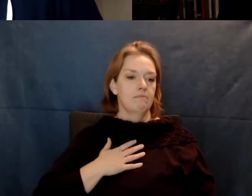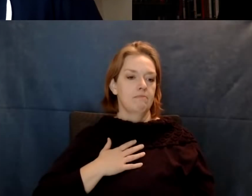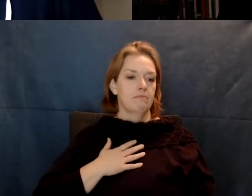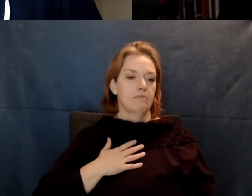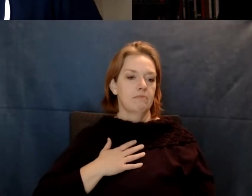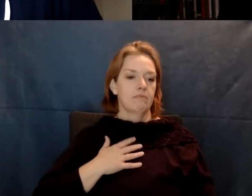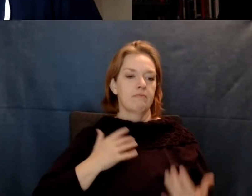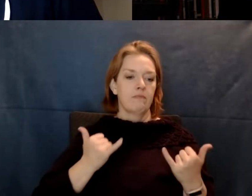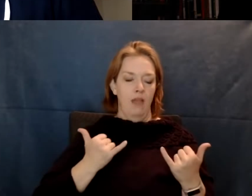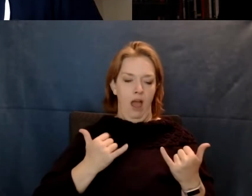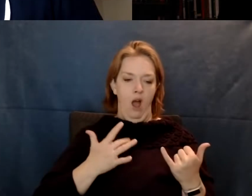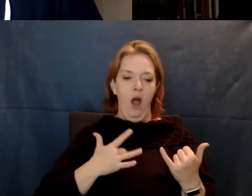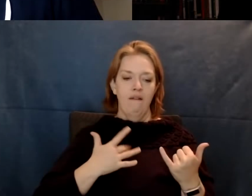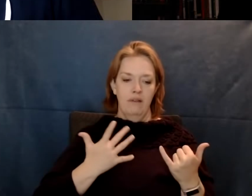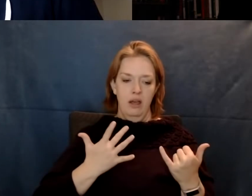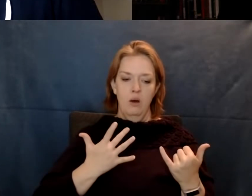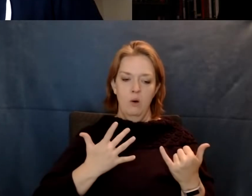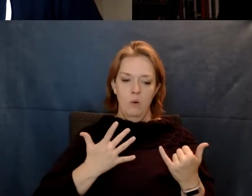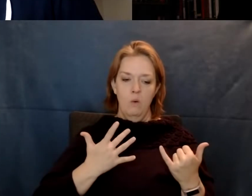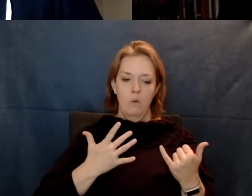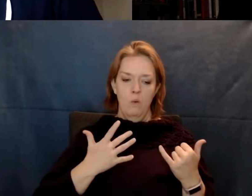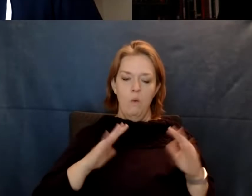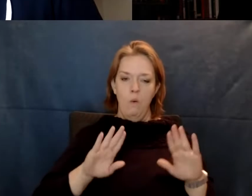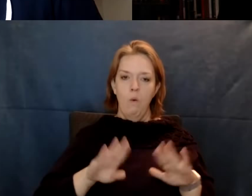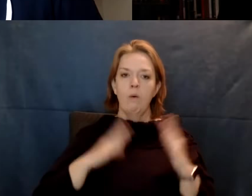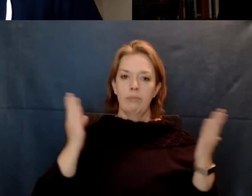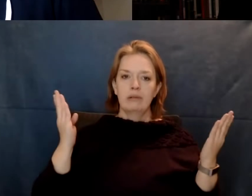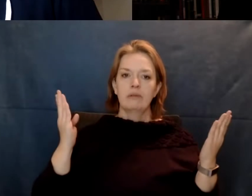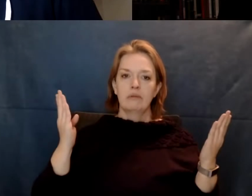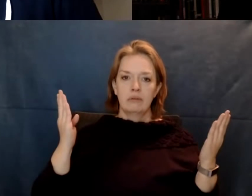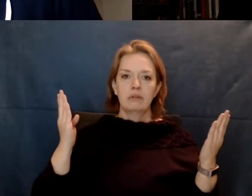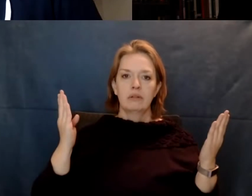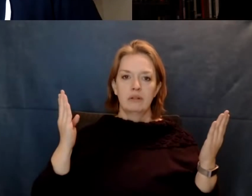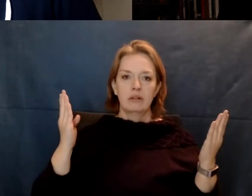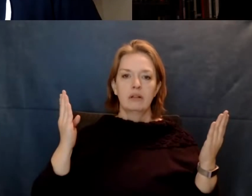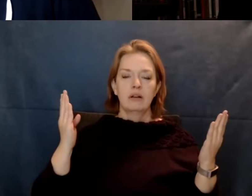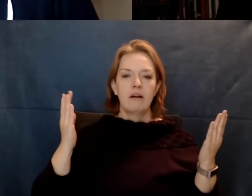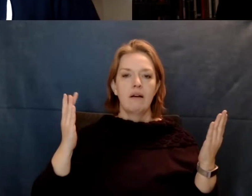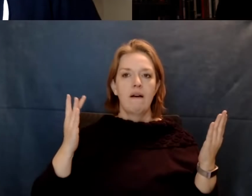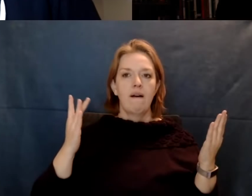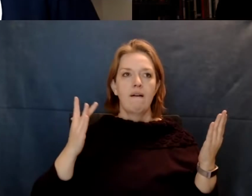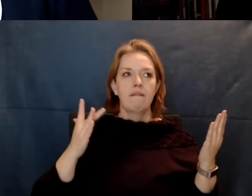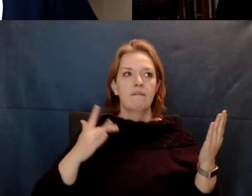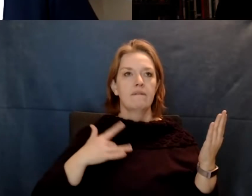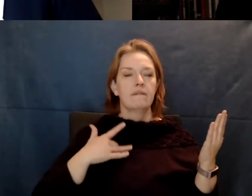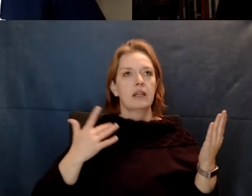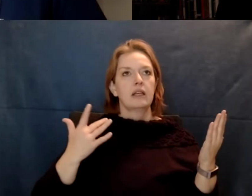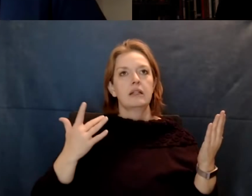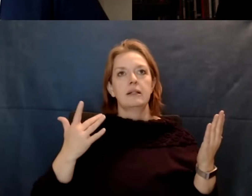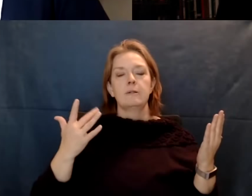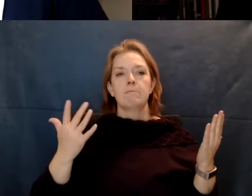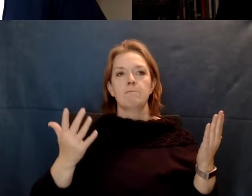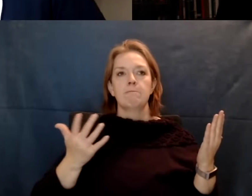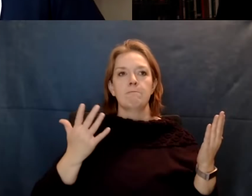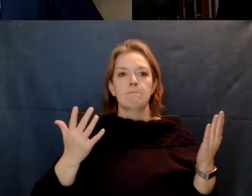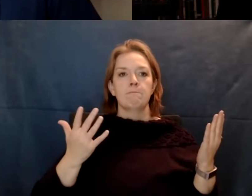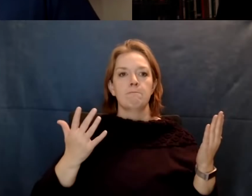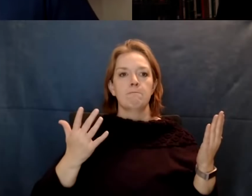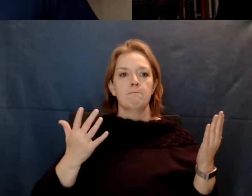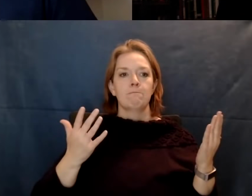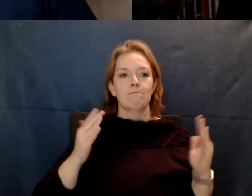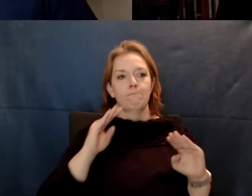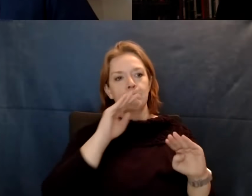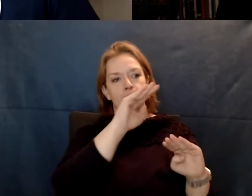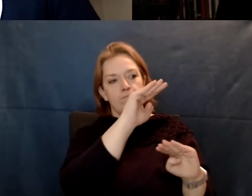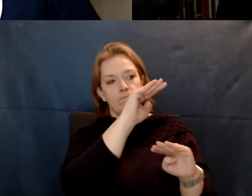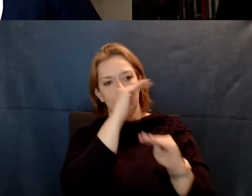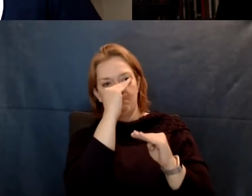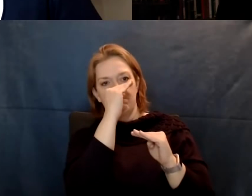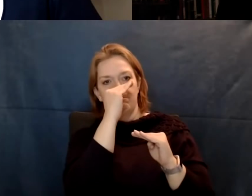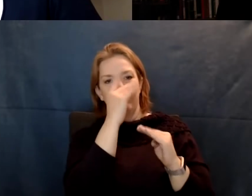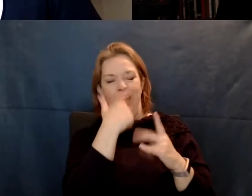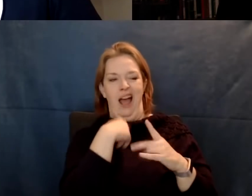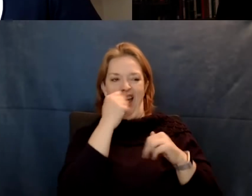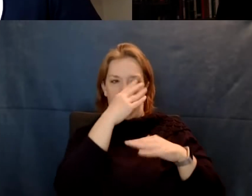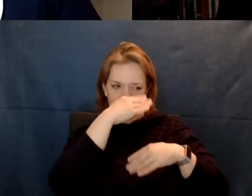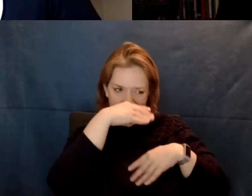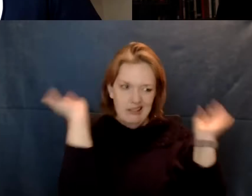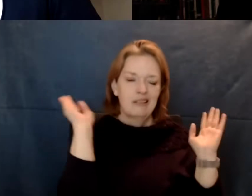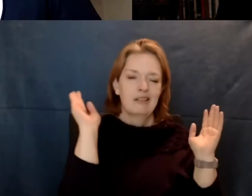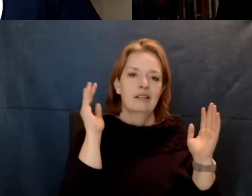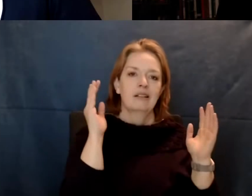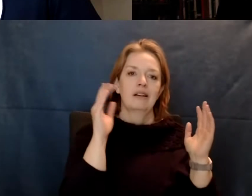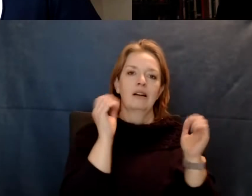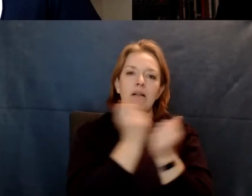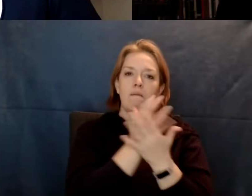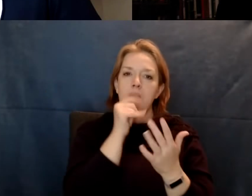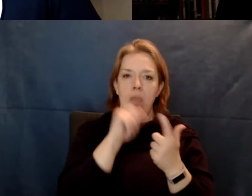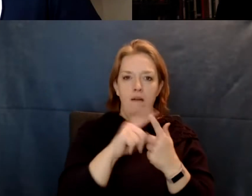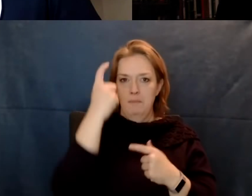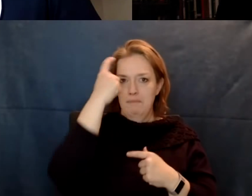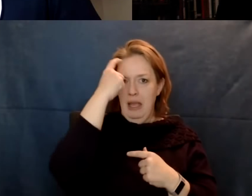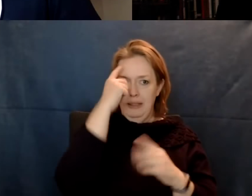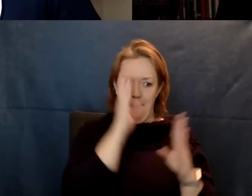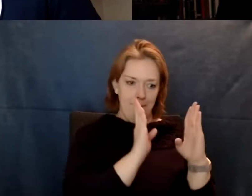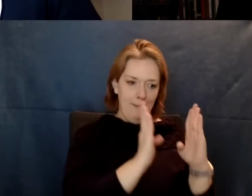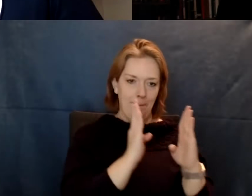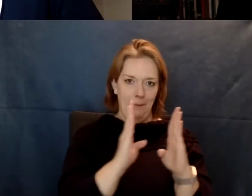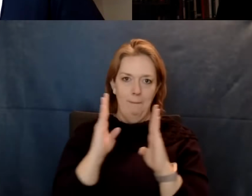feel to not have everything make grammatical sense and be linear, I mean,